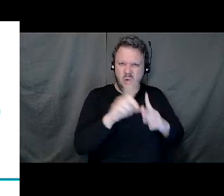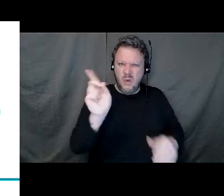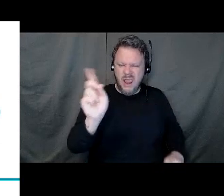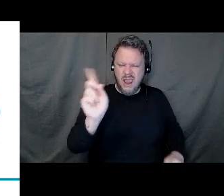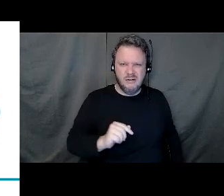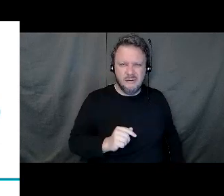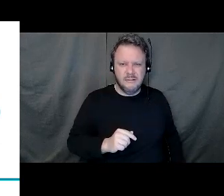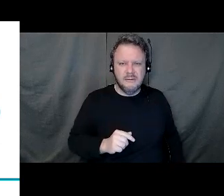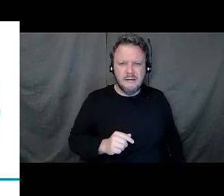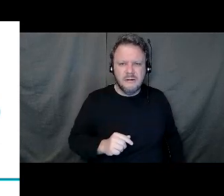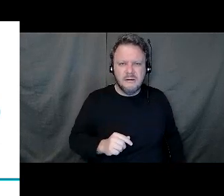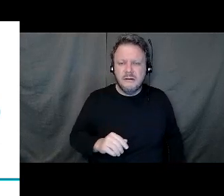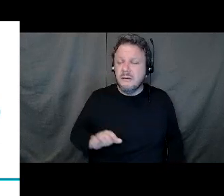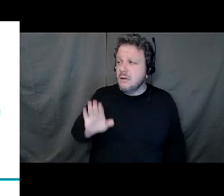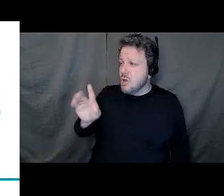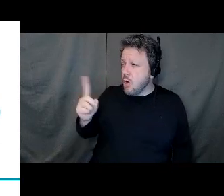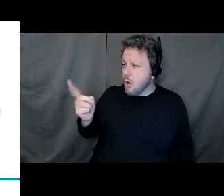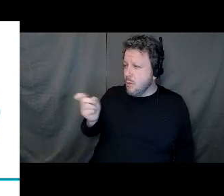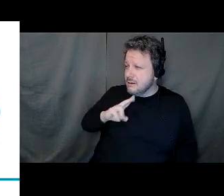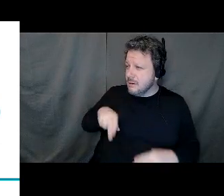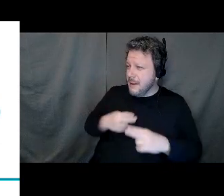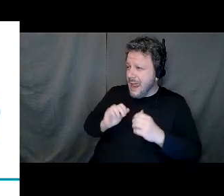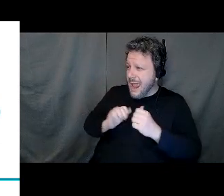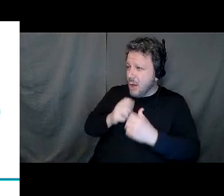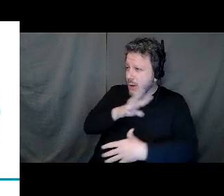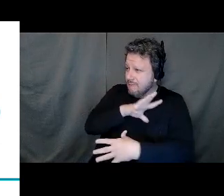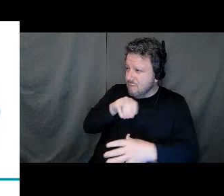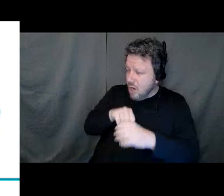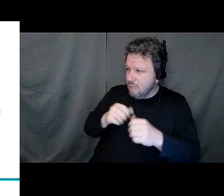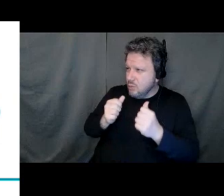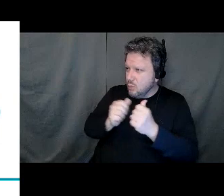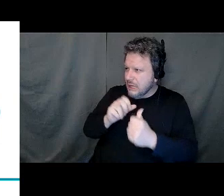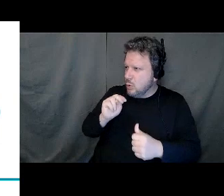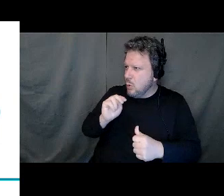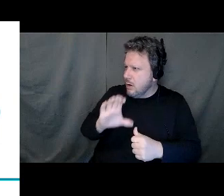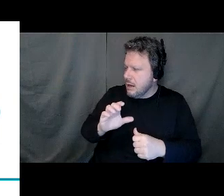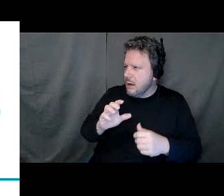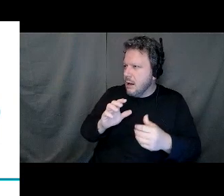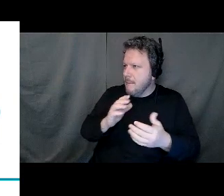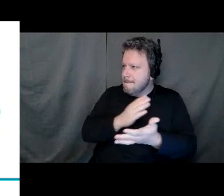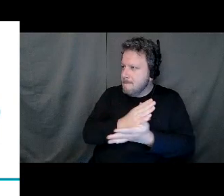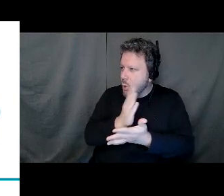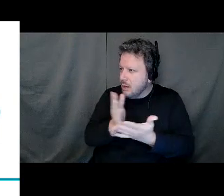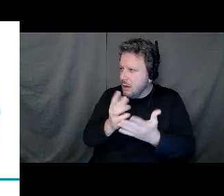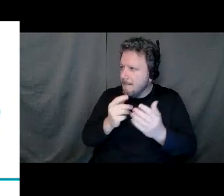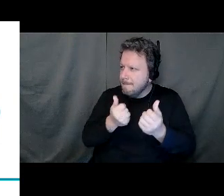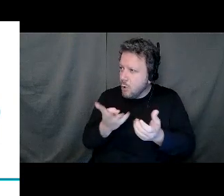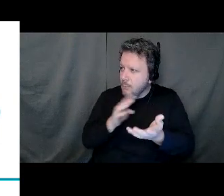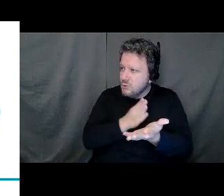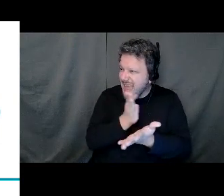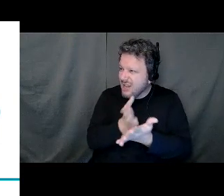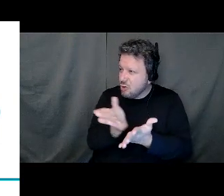Is your, is your? Is your question about how you can get Getting involved. involved with the North Carolina multi sector plan? Yes.